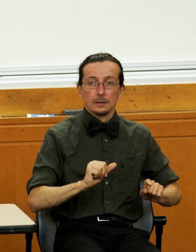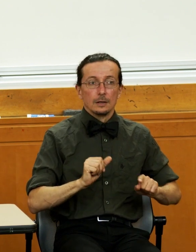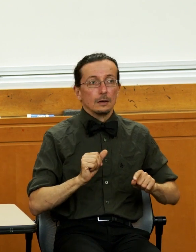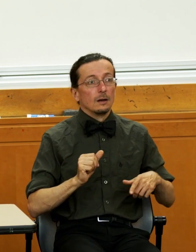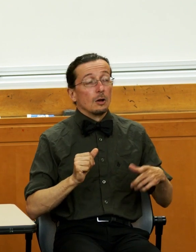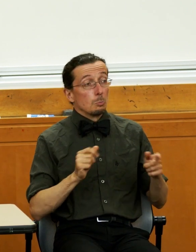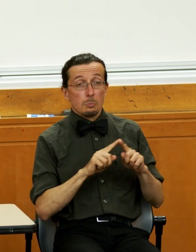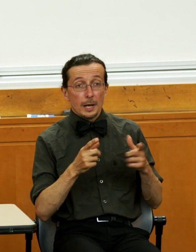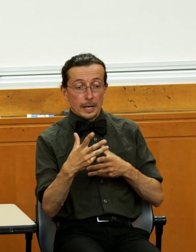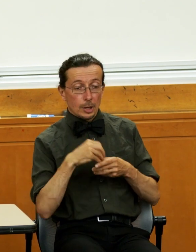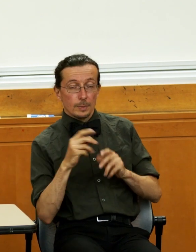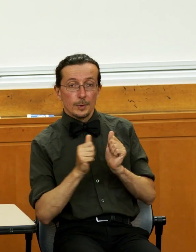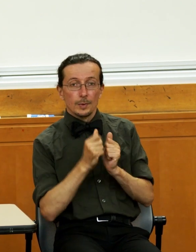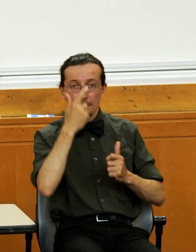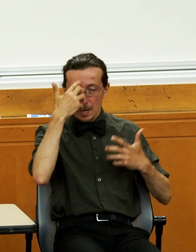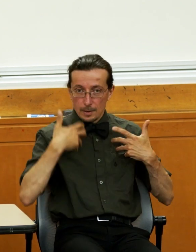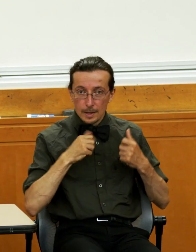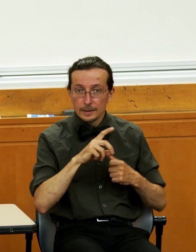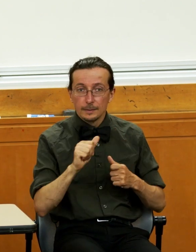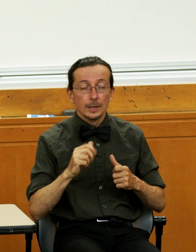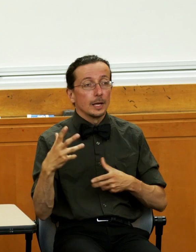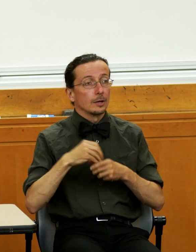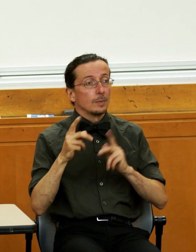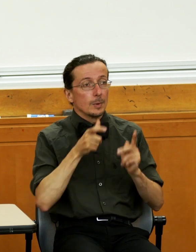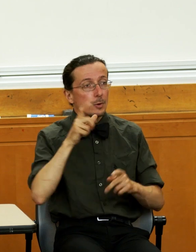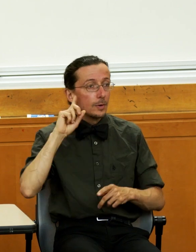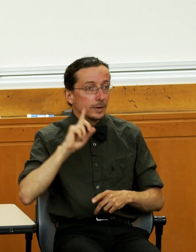mental health disabilities, including people who are deaf or hard of hearing, including, you know,